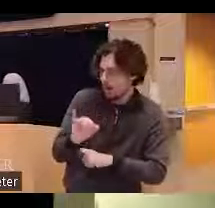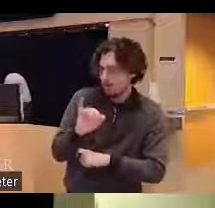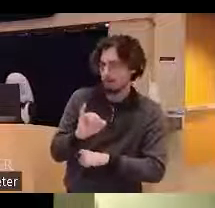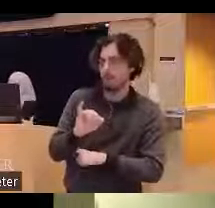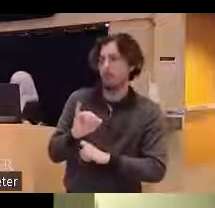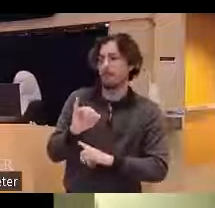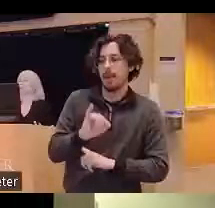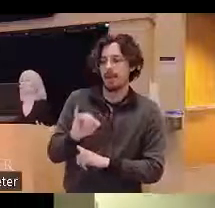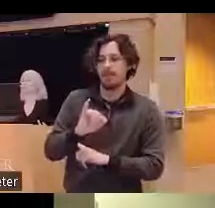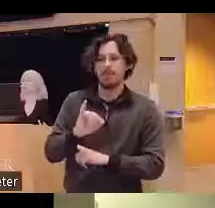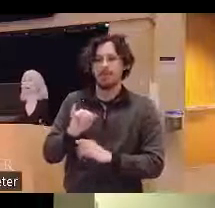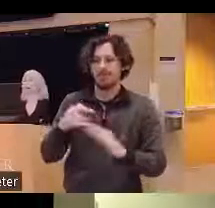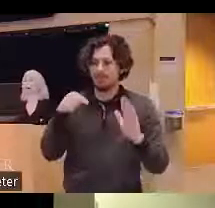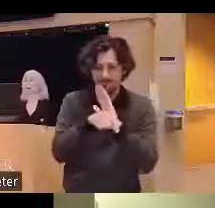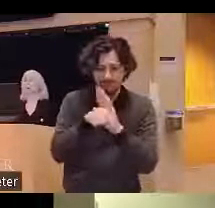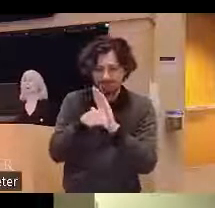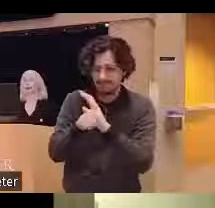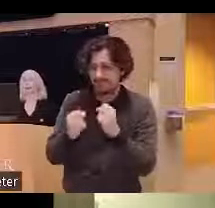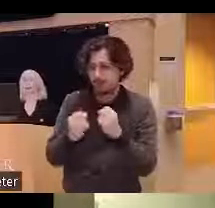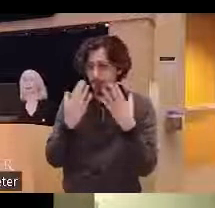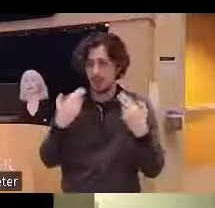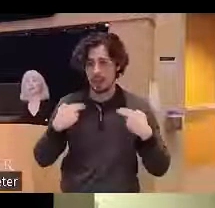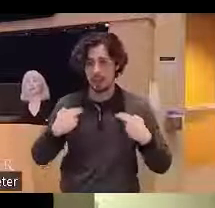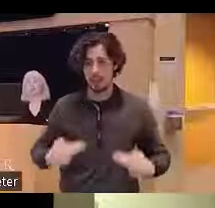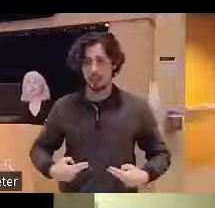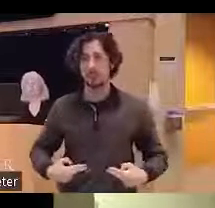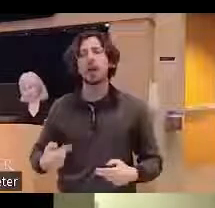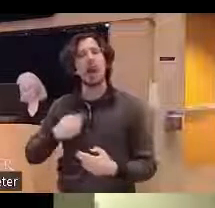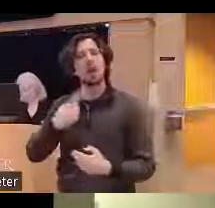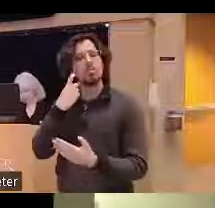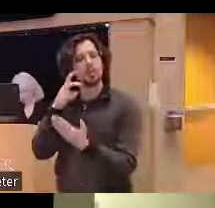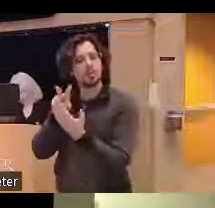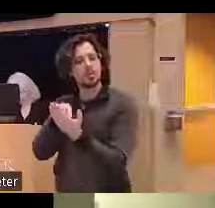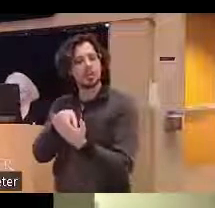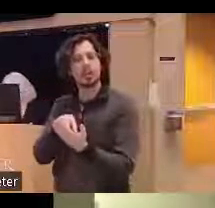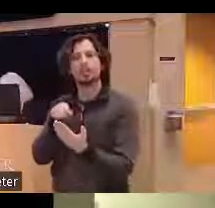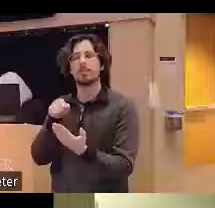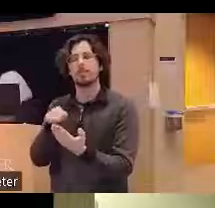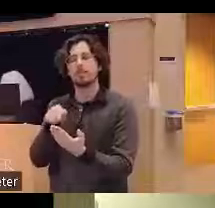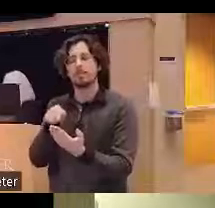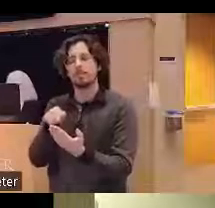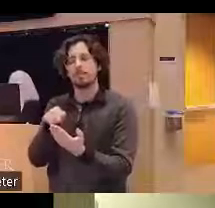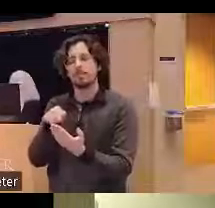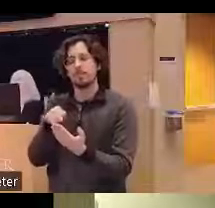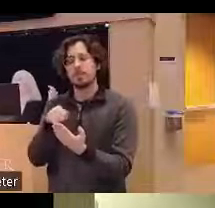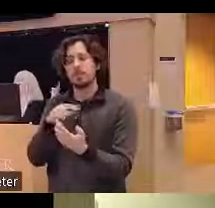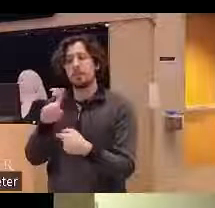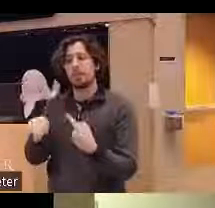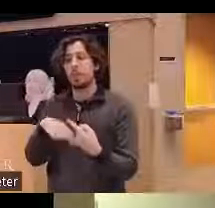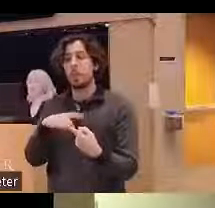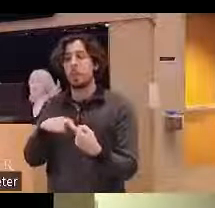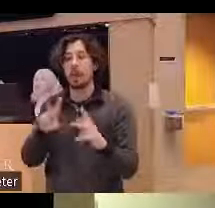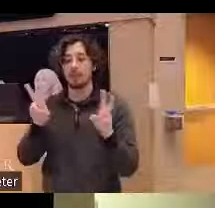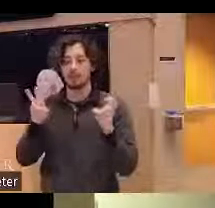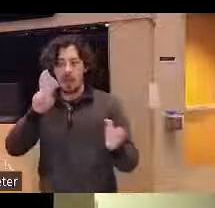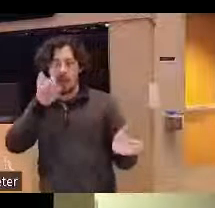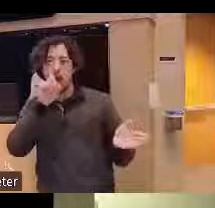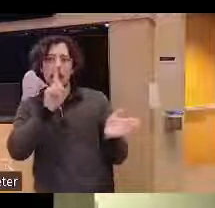out so many humans I was reading recently about when the um the Explorers discovered you know